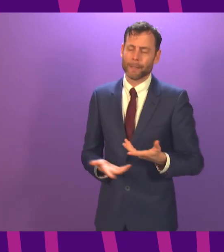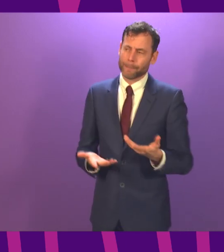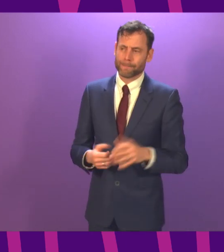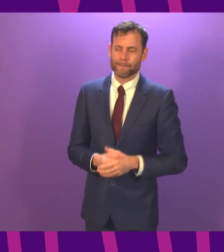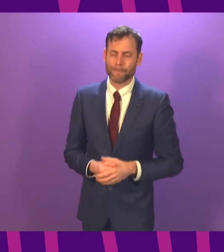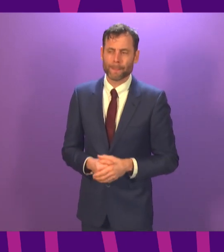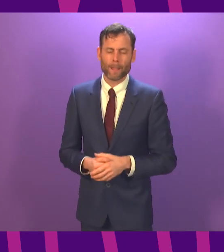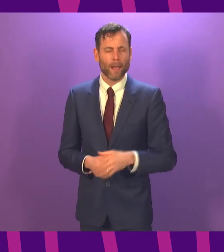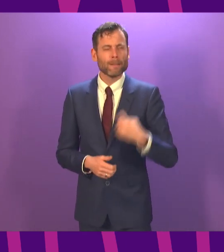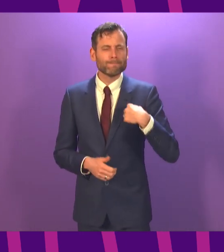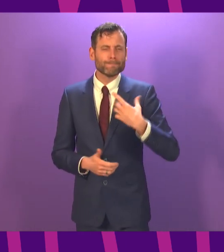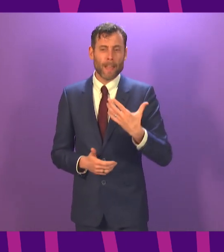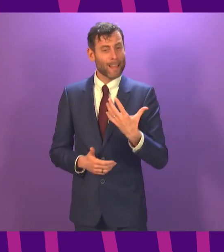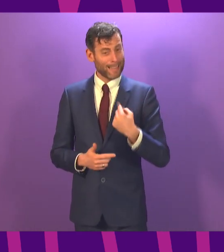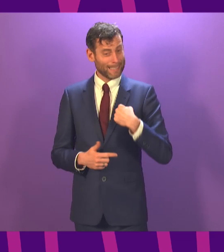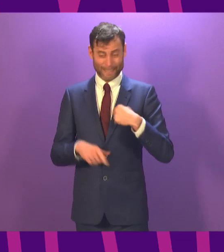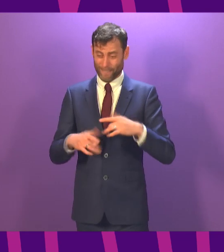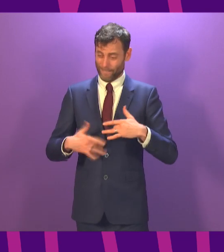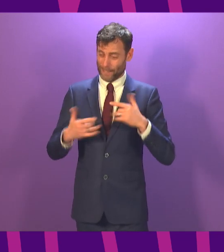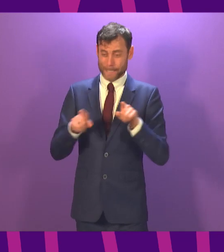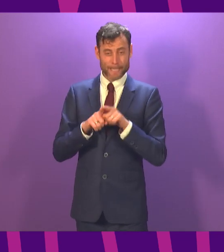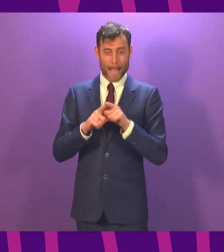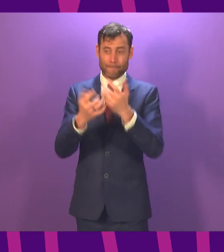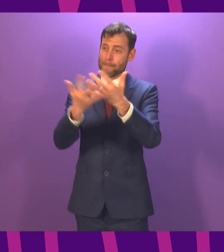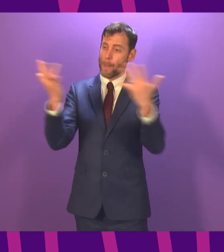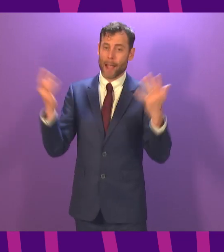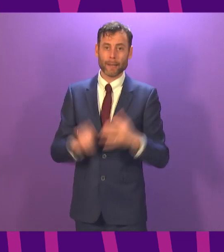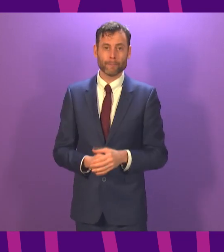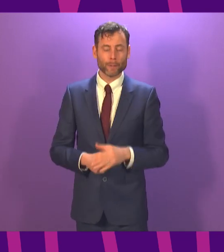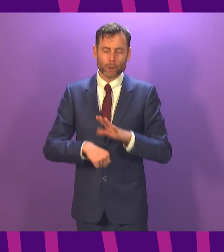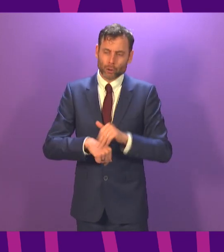all of us that this will not be a normal Christmas and I know that the change in restrictions